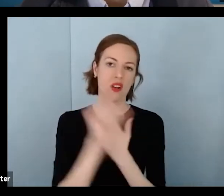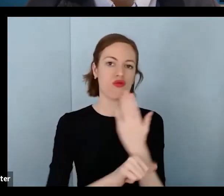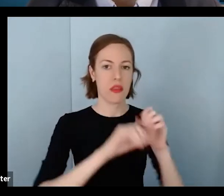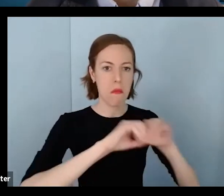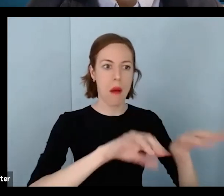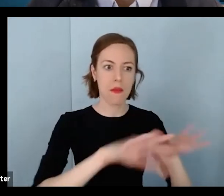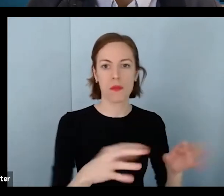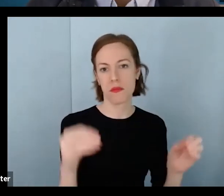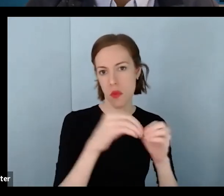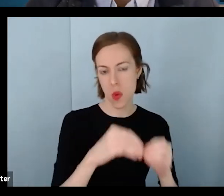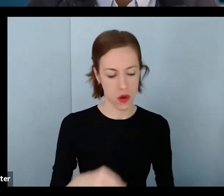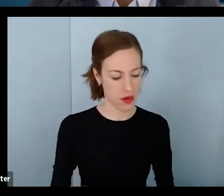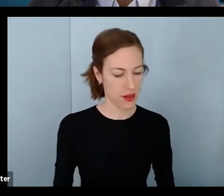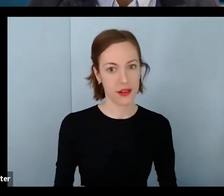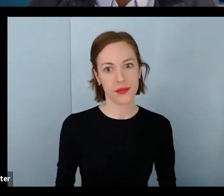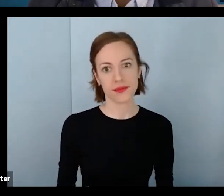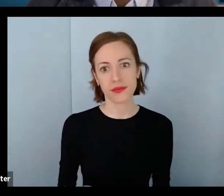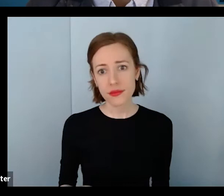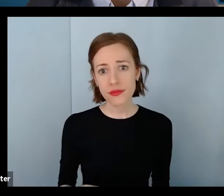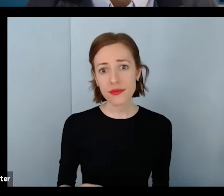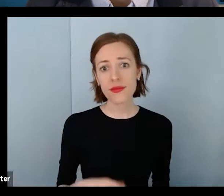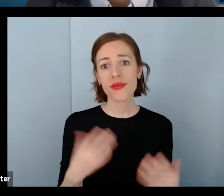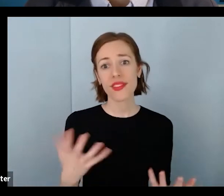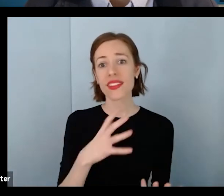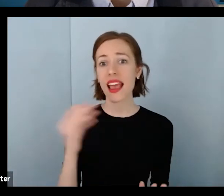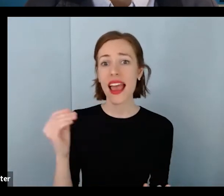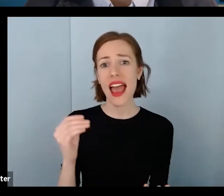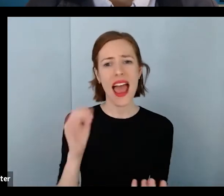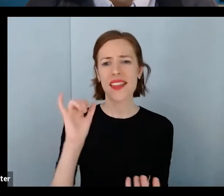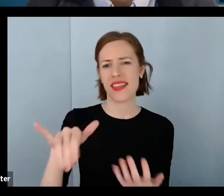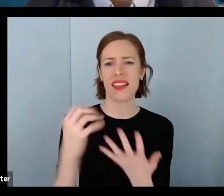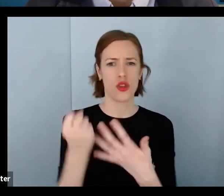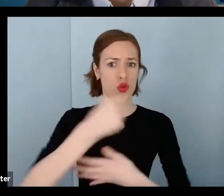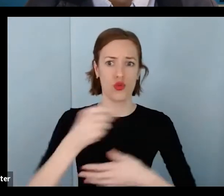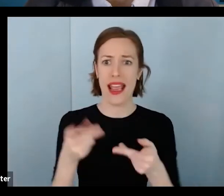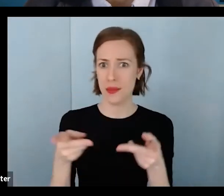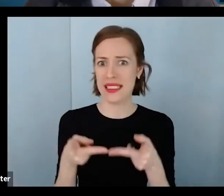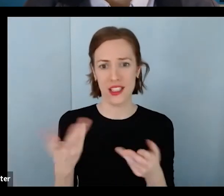And you can see our experiment pre registration at that link.